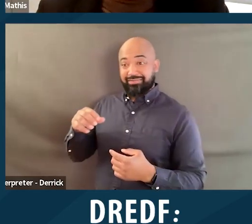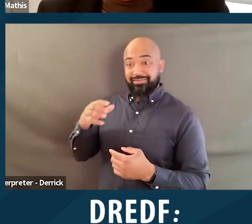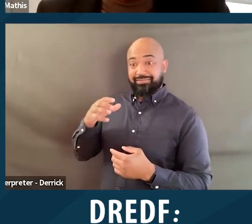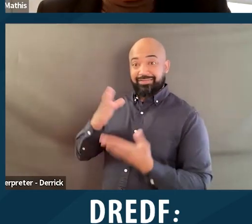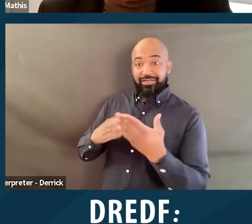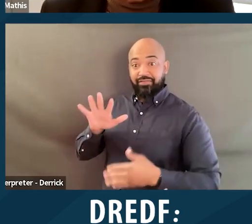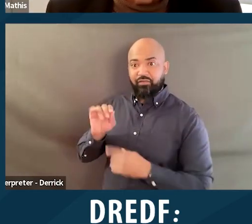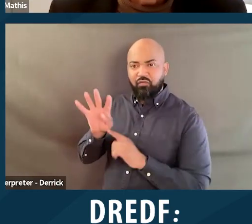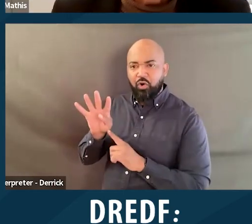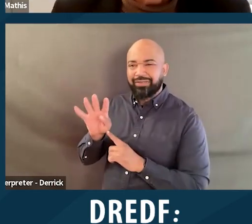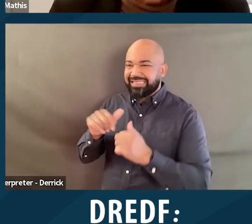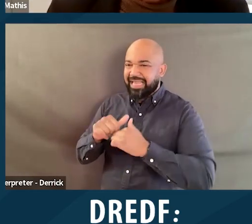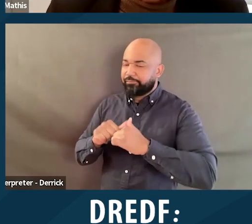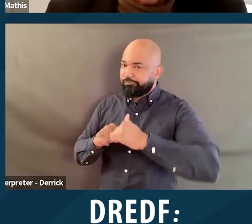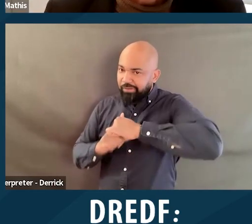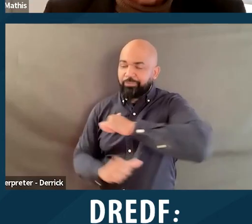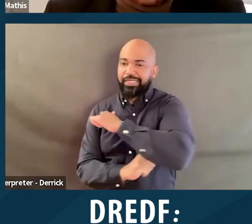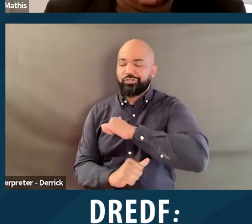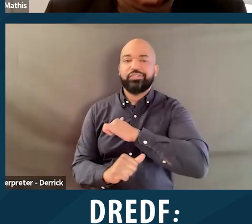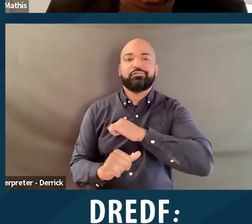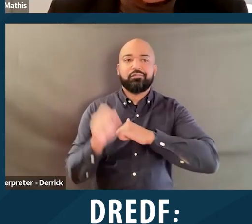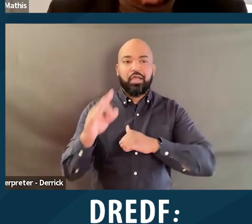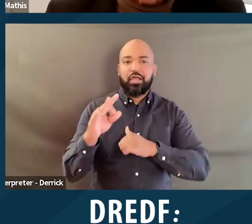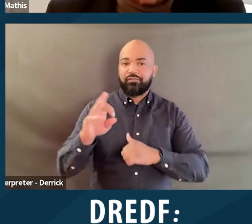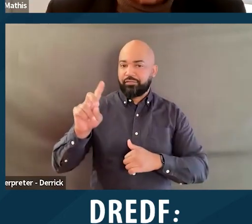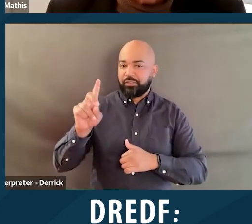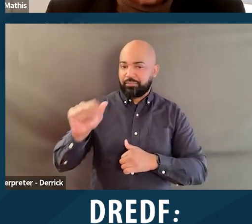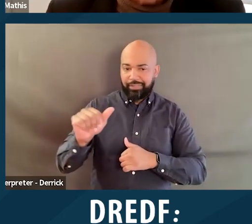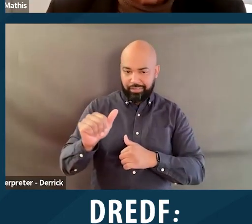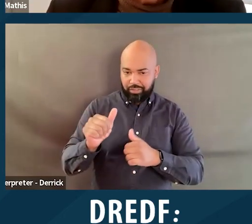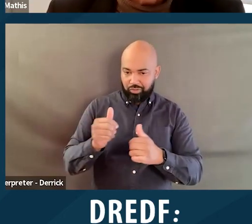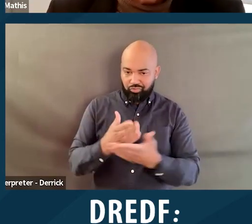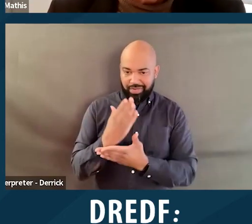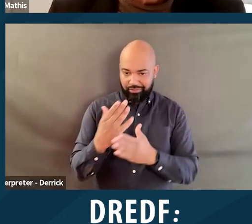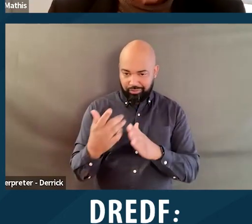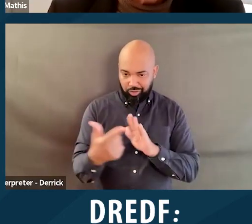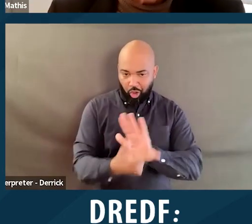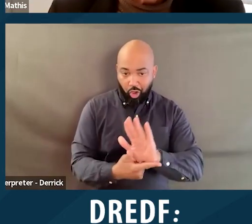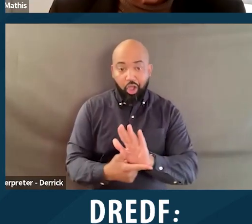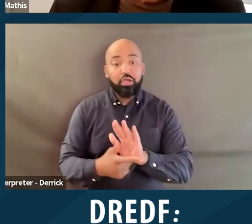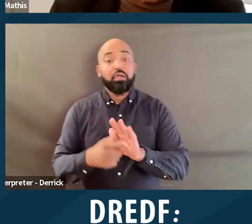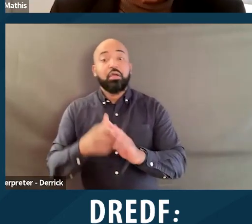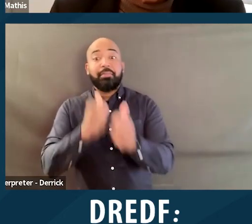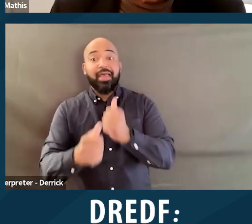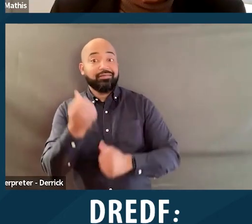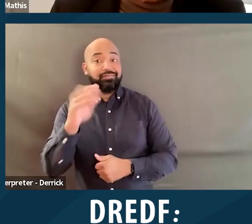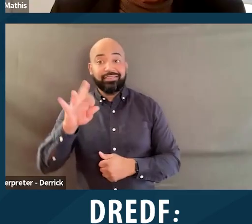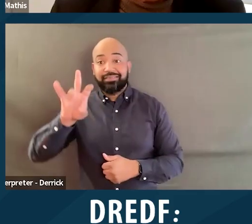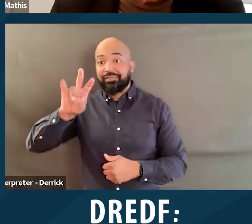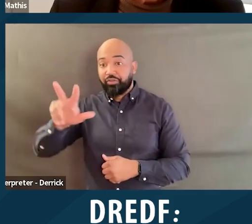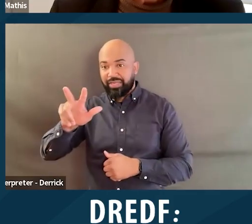as many of you know, is one of our foundational Disability Rights laws. It was passed in 1973